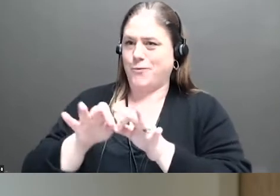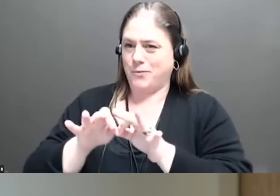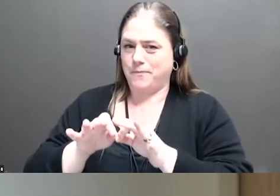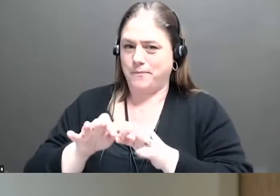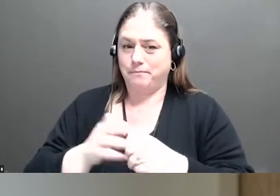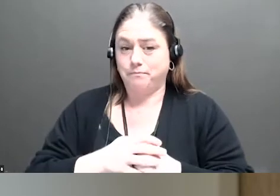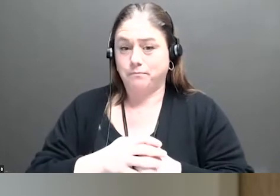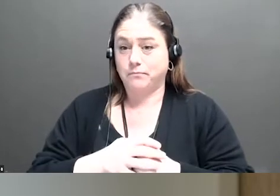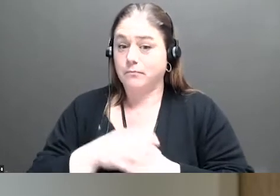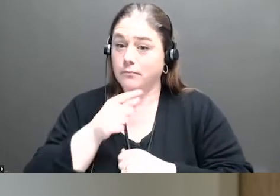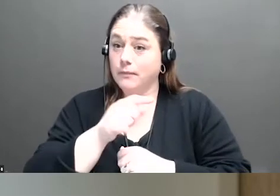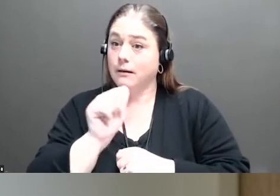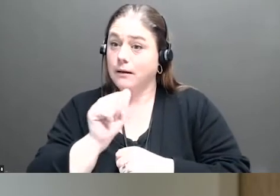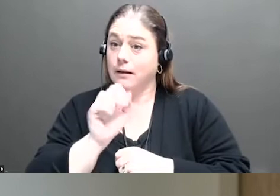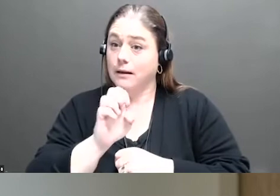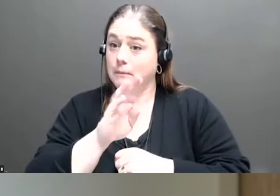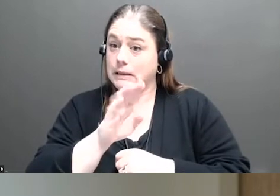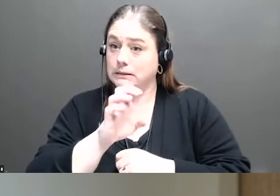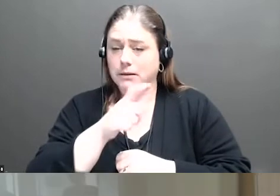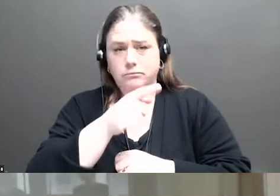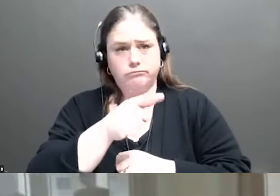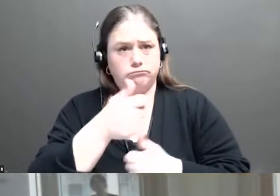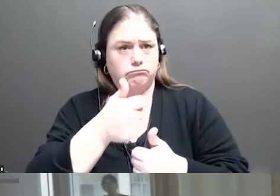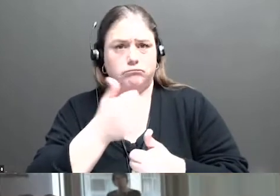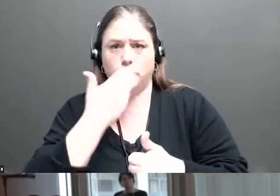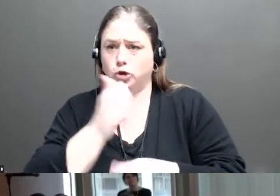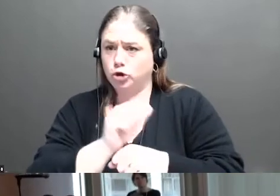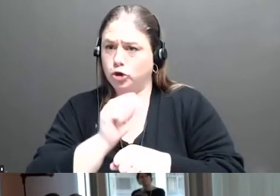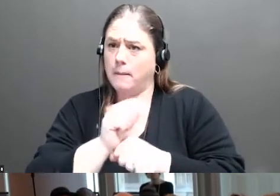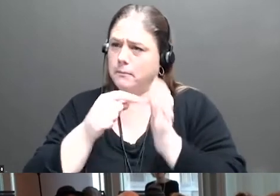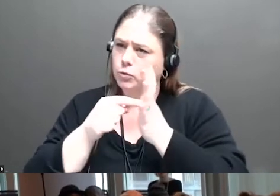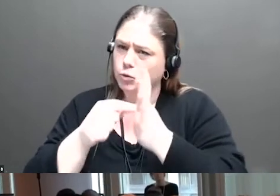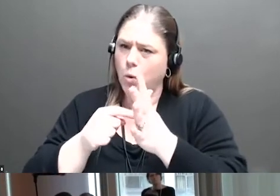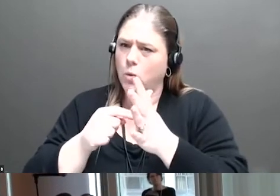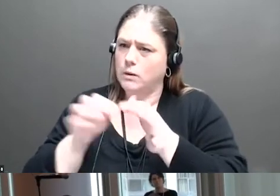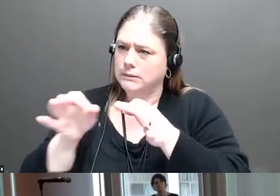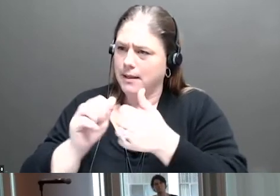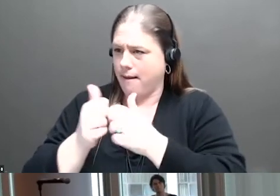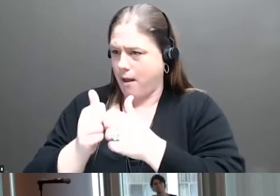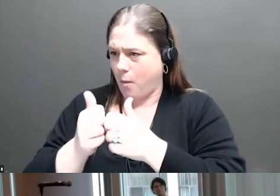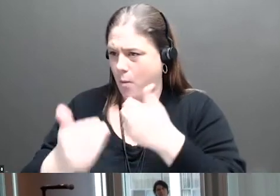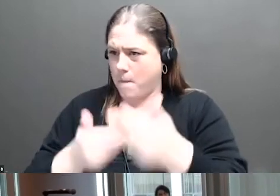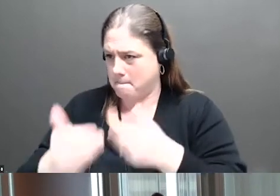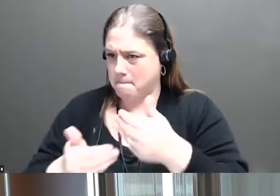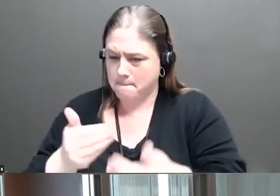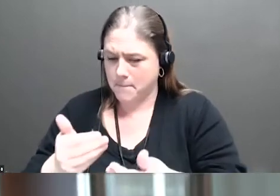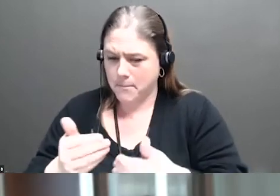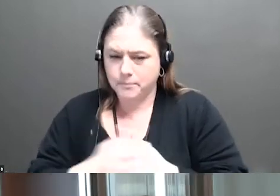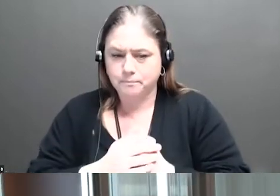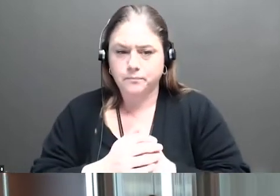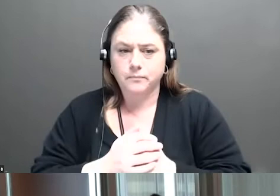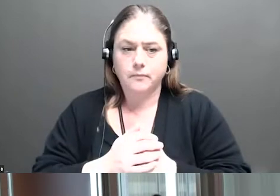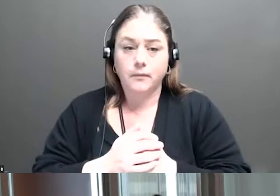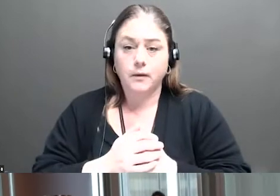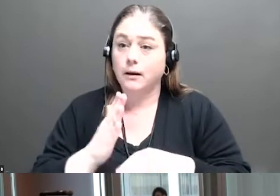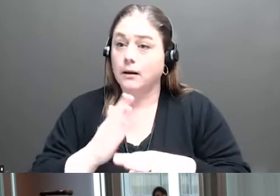great job in that respect. The number one barrier that people with disabilities face is actually